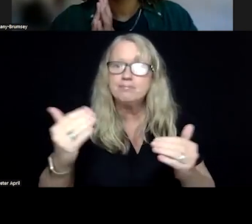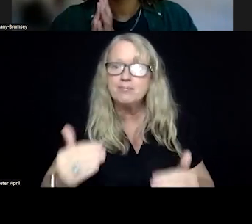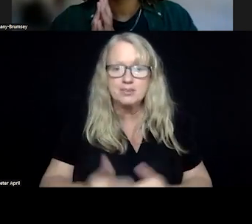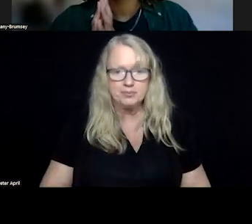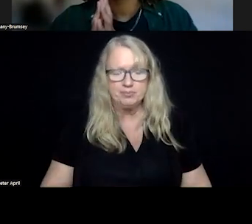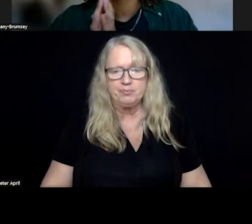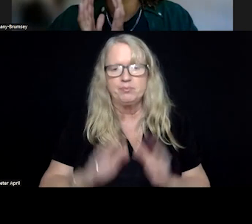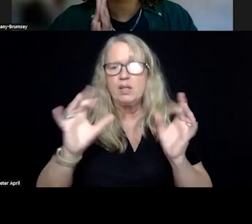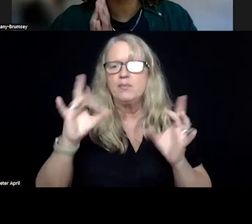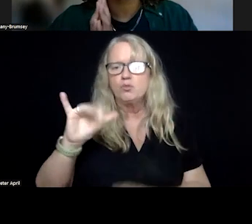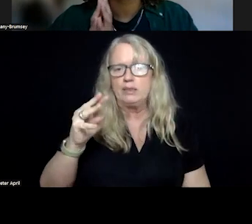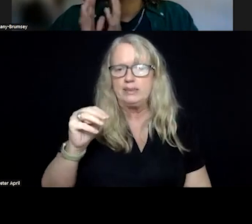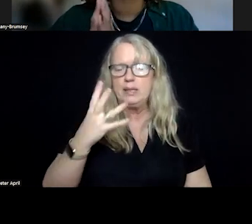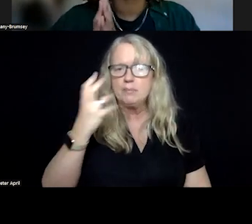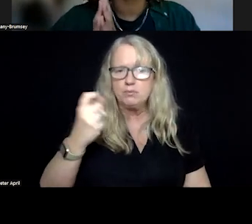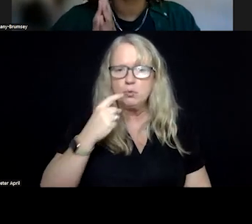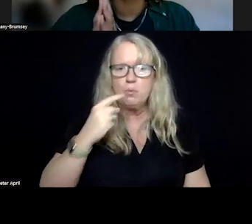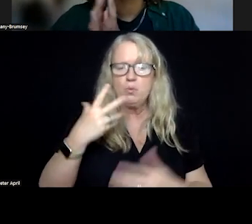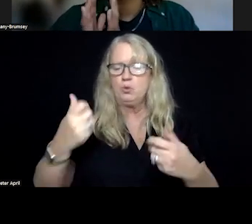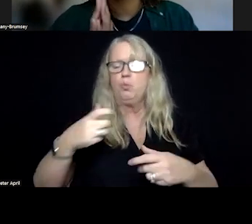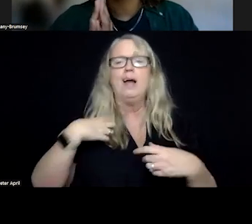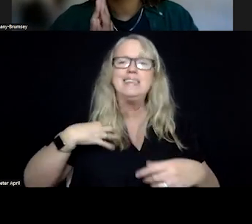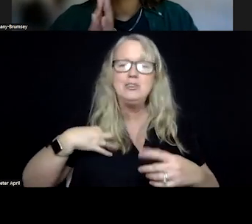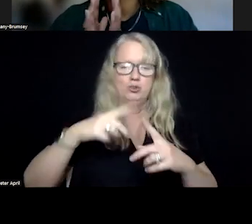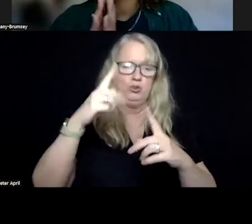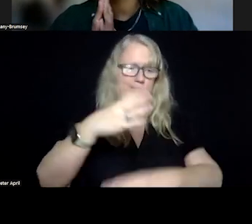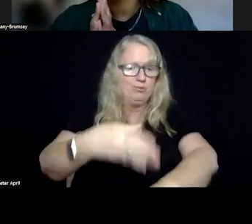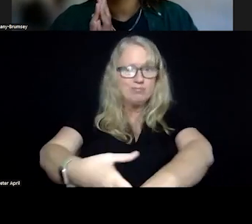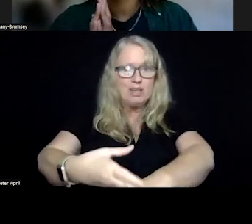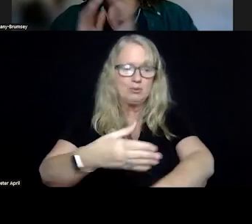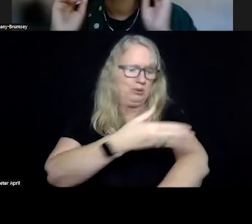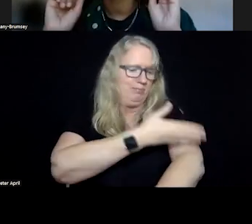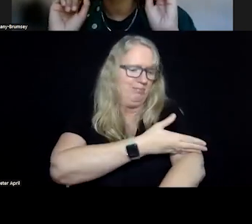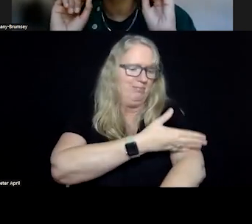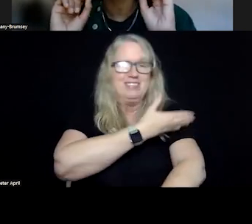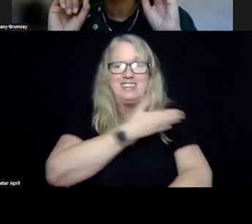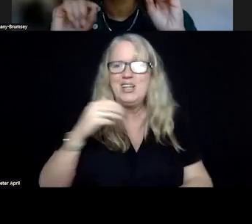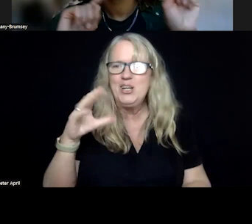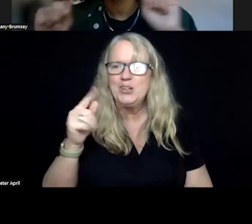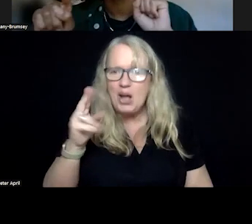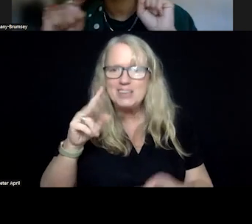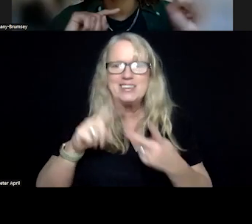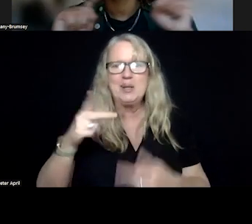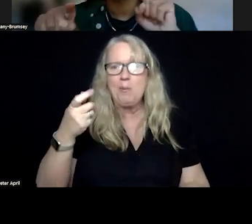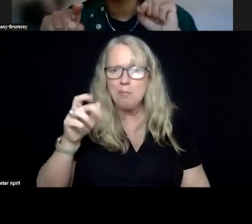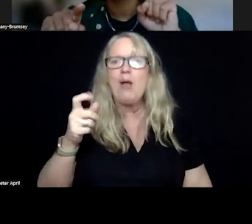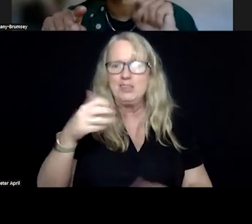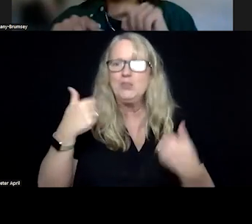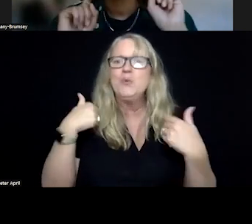T-SHIRTS. YOU WANT SHORT SLEEVE OR LONG STEVE OR COTTON OR POLYESTER? YOU HAVE THOSE OPTIONS.